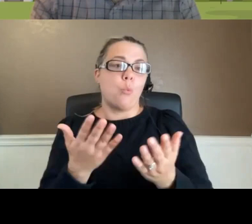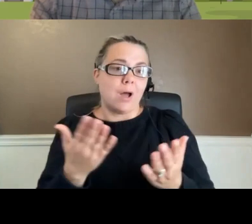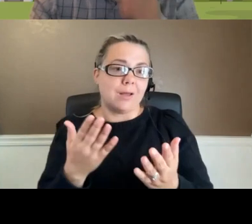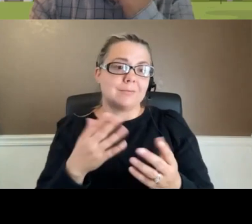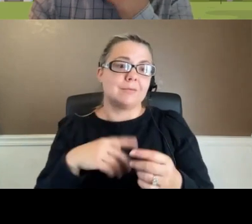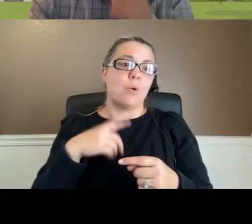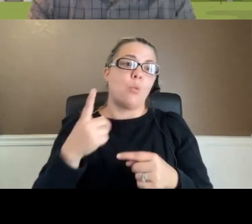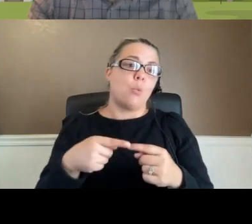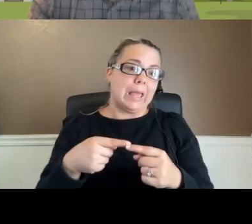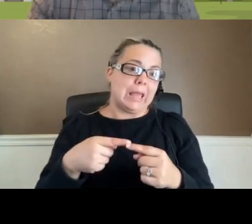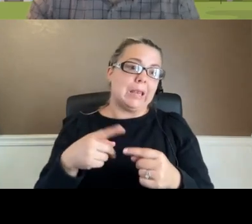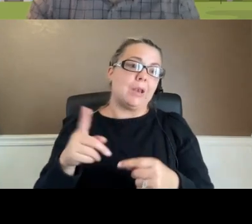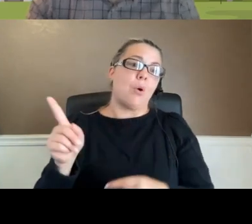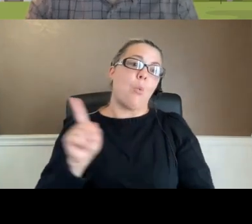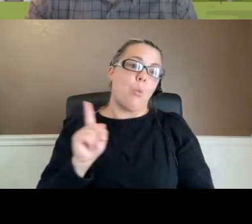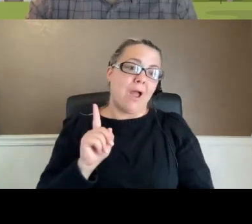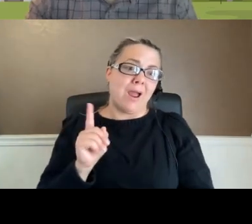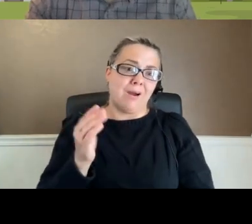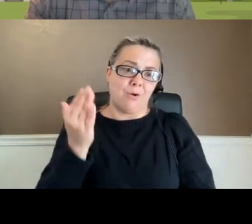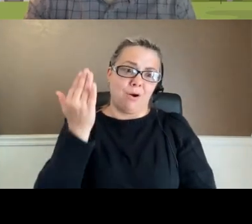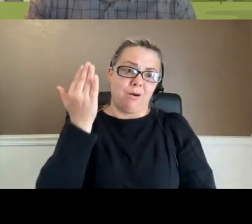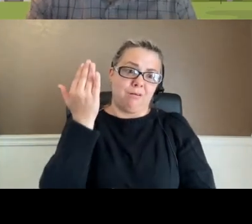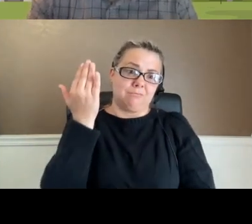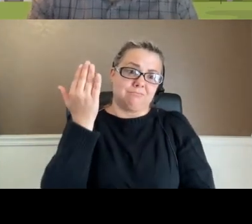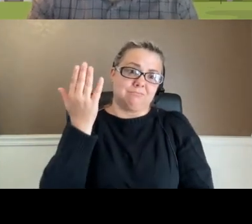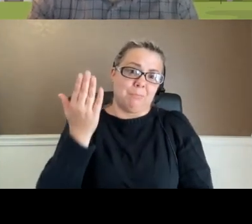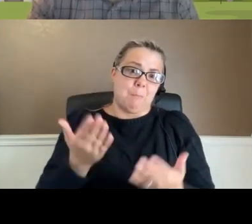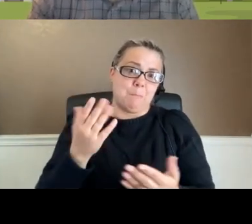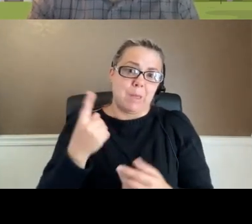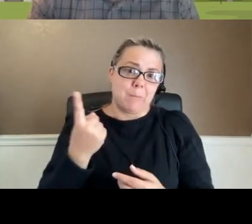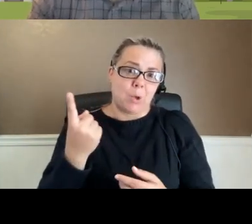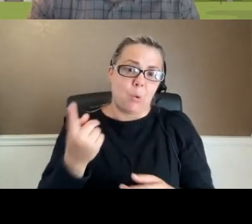sometimes even when does it occur? Maybe it only happens when you interact with the page